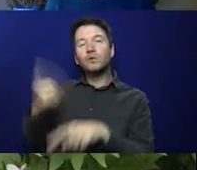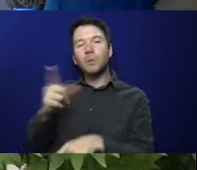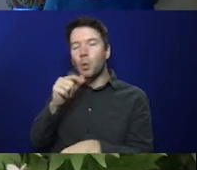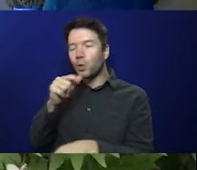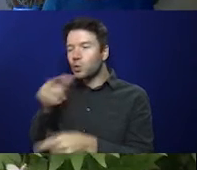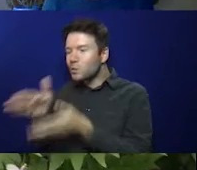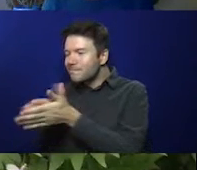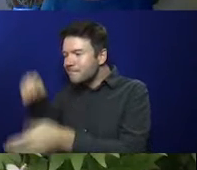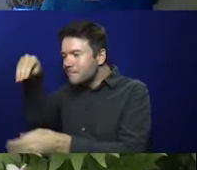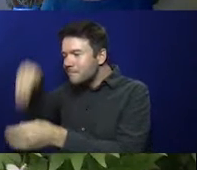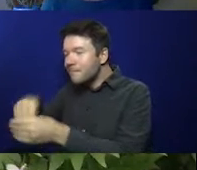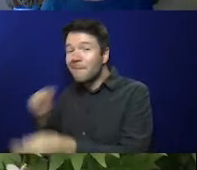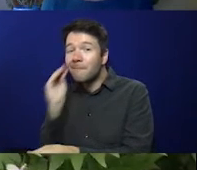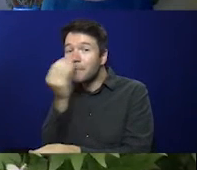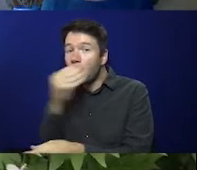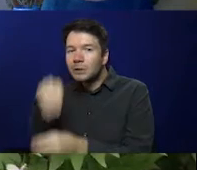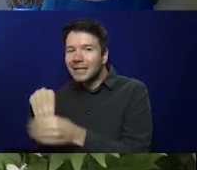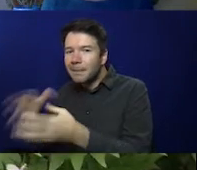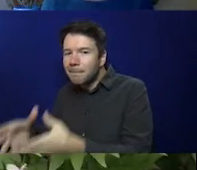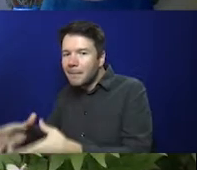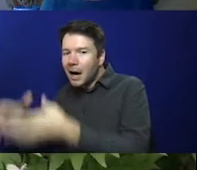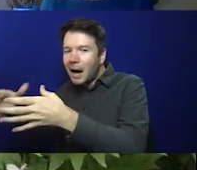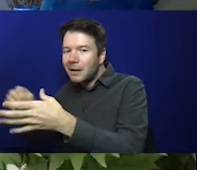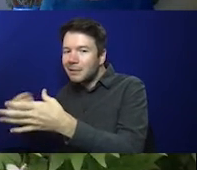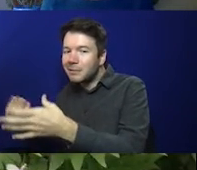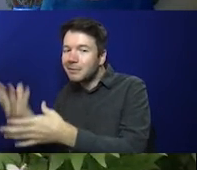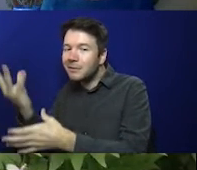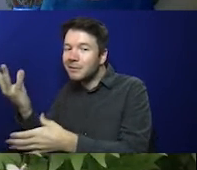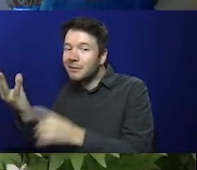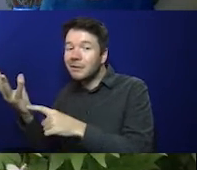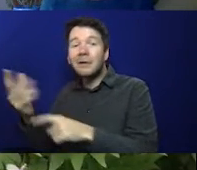who was an avid enthusiast of potted, flowering plants.